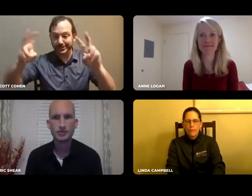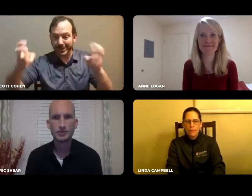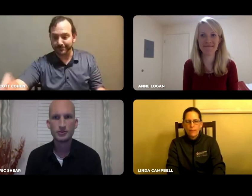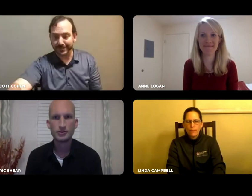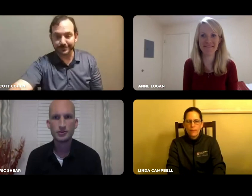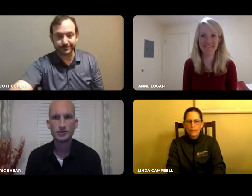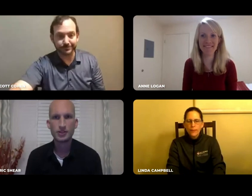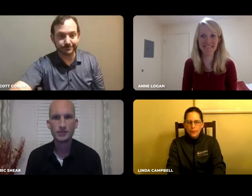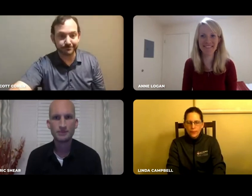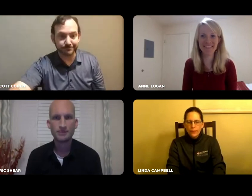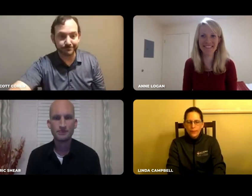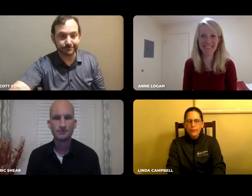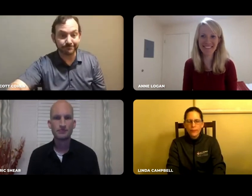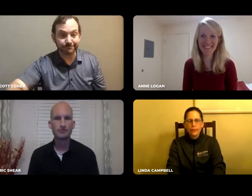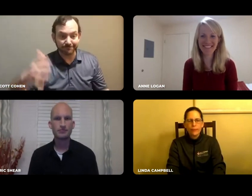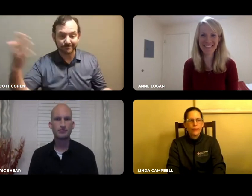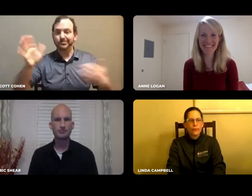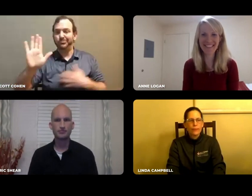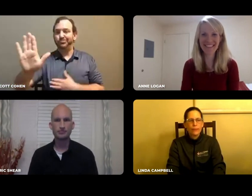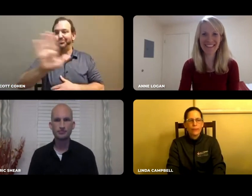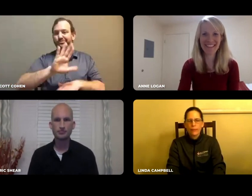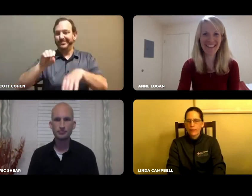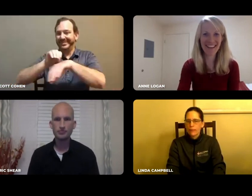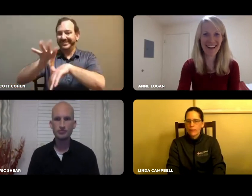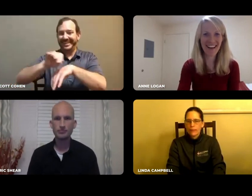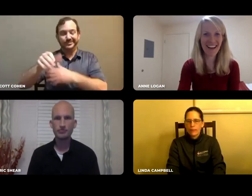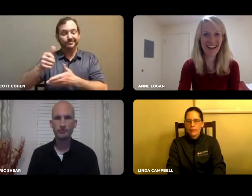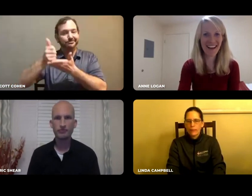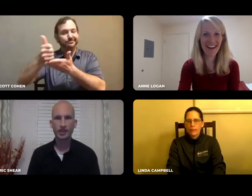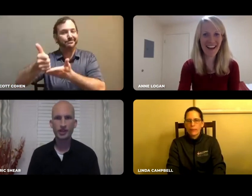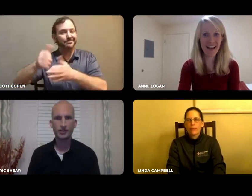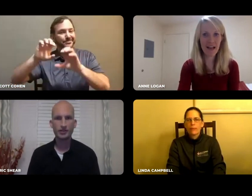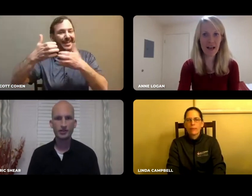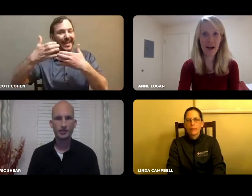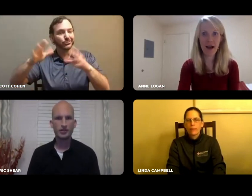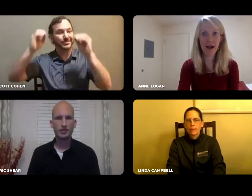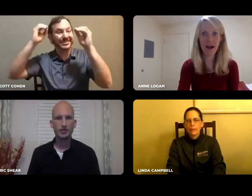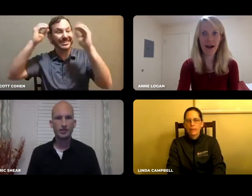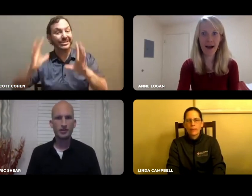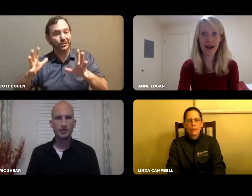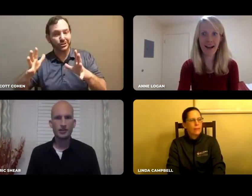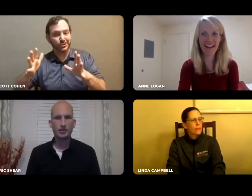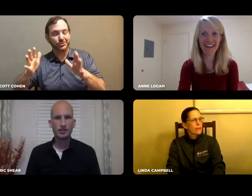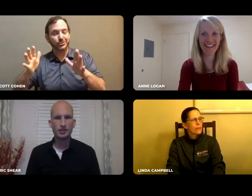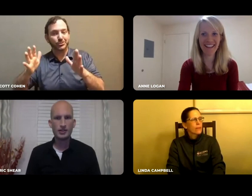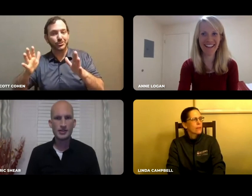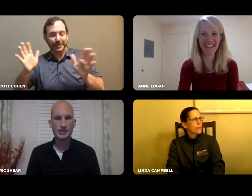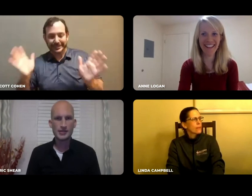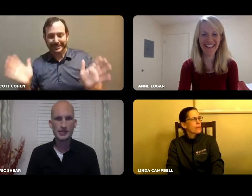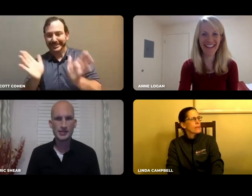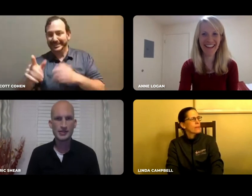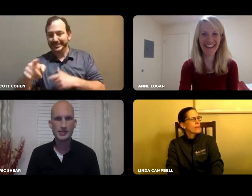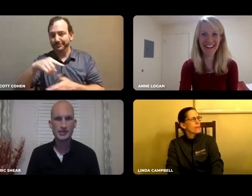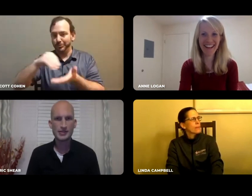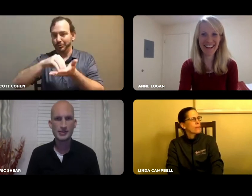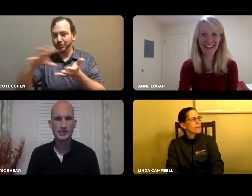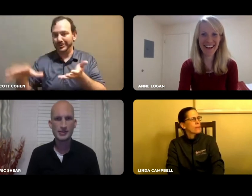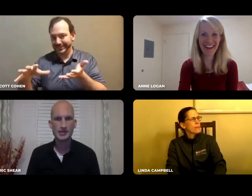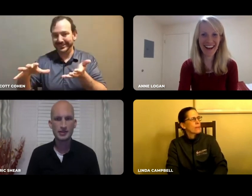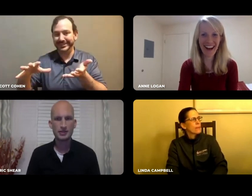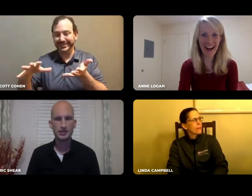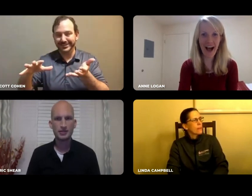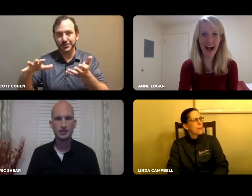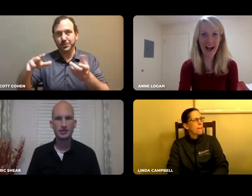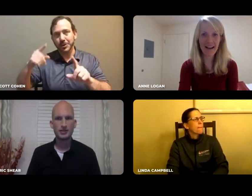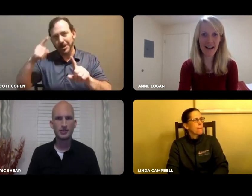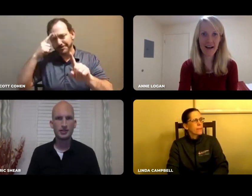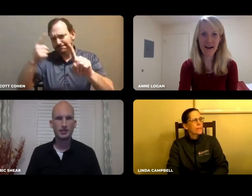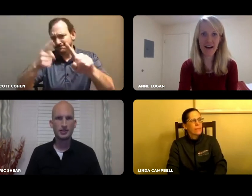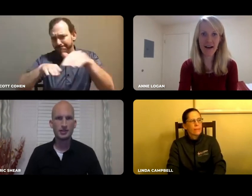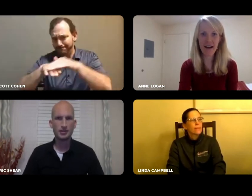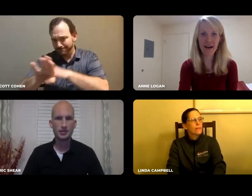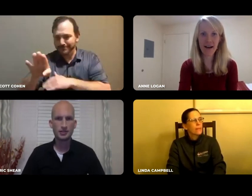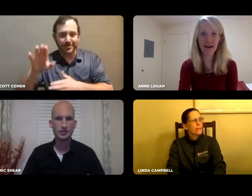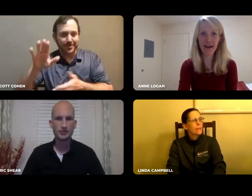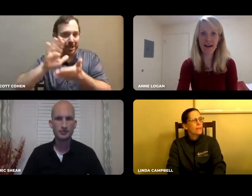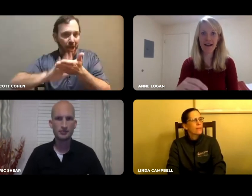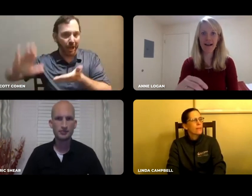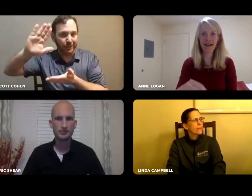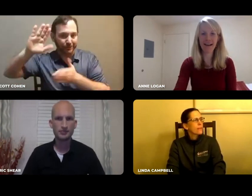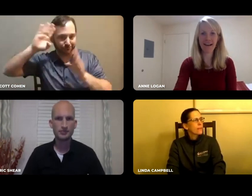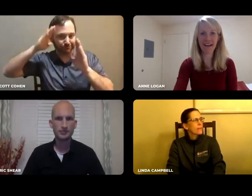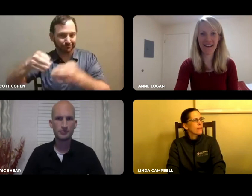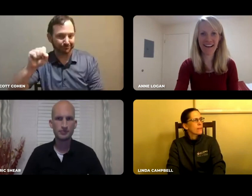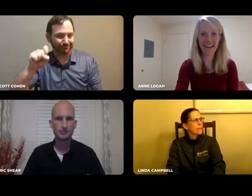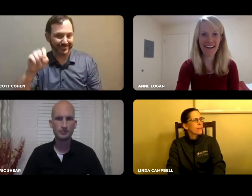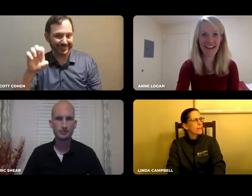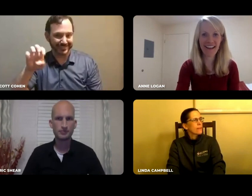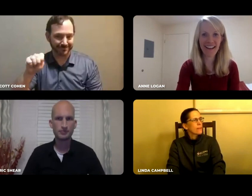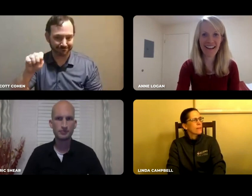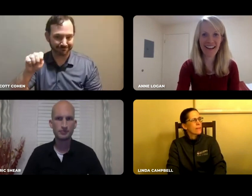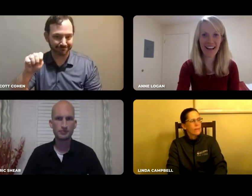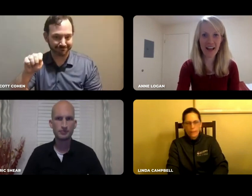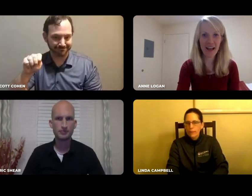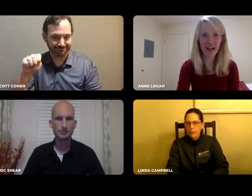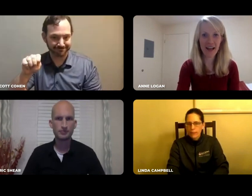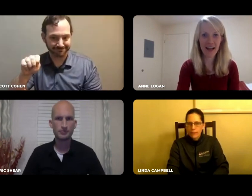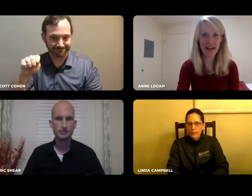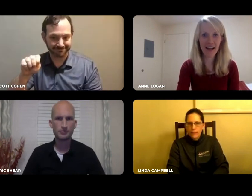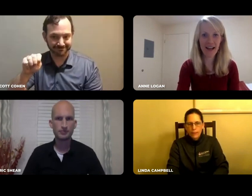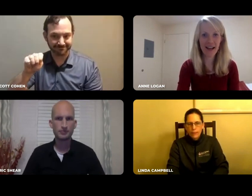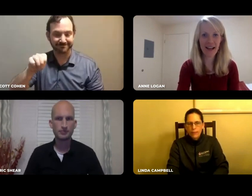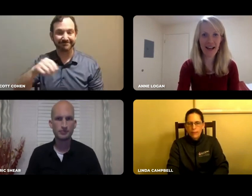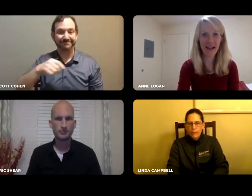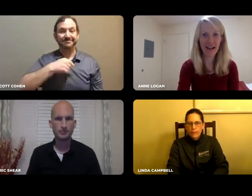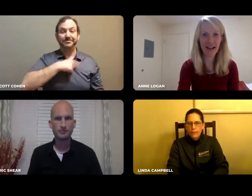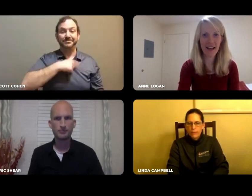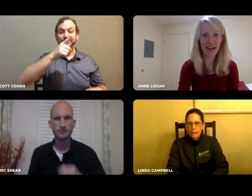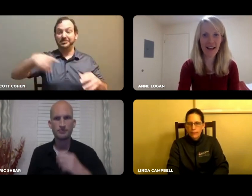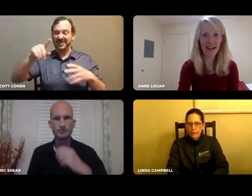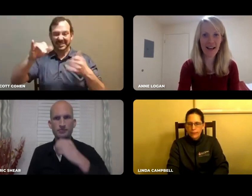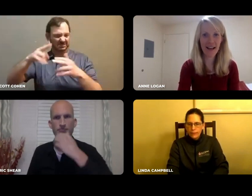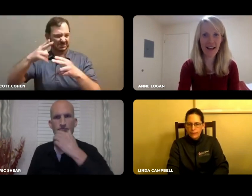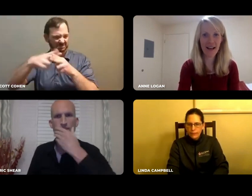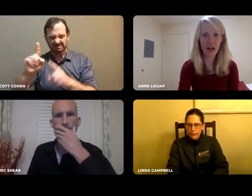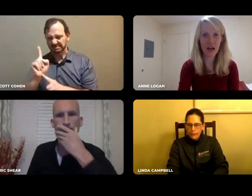We're running out of time so next topic! [question on screen]